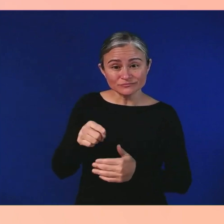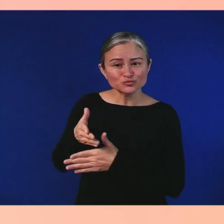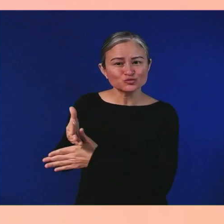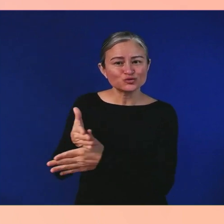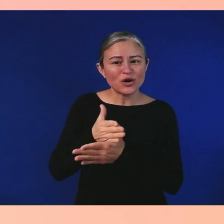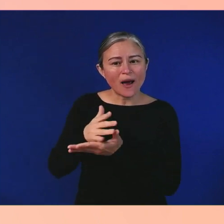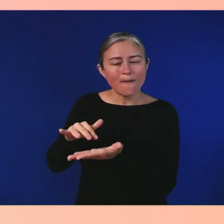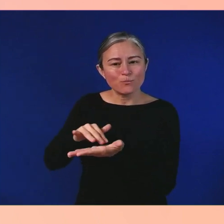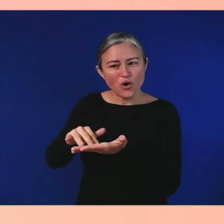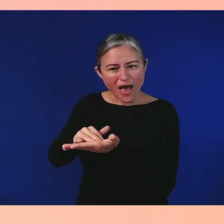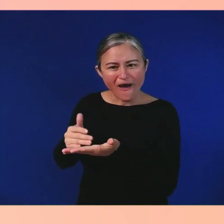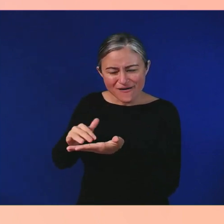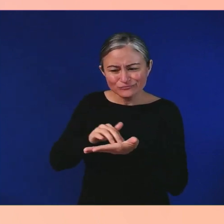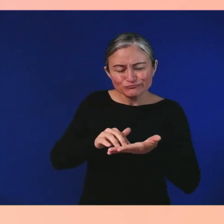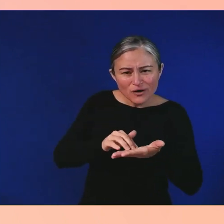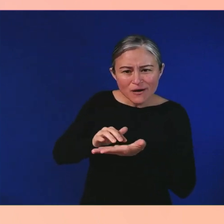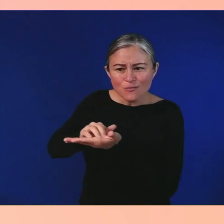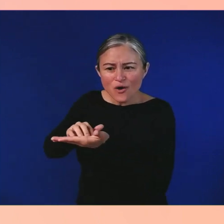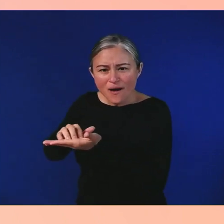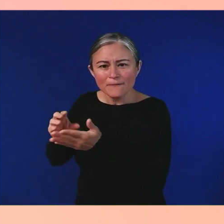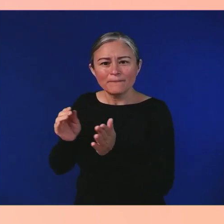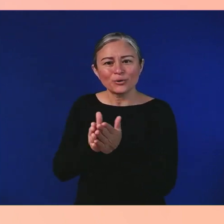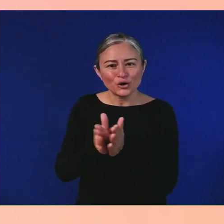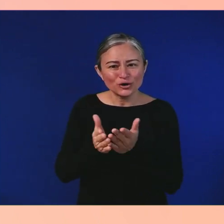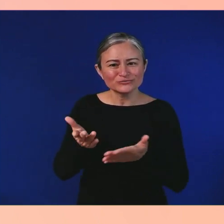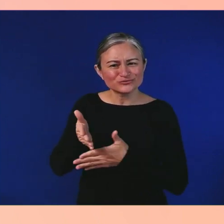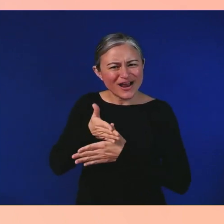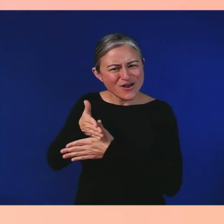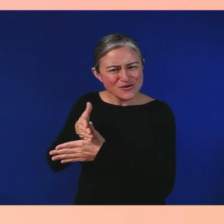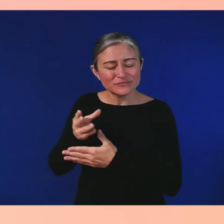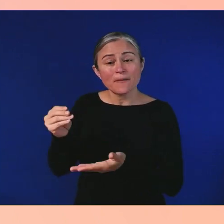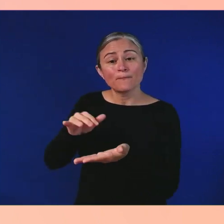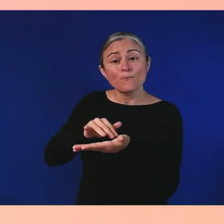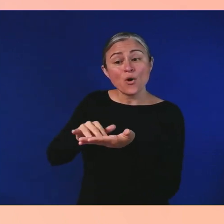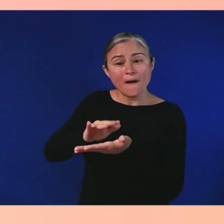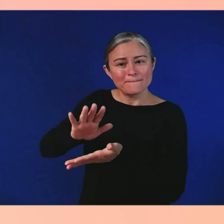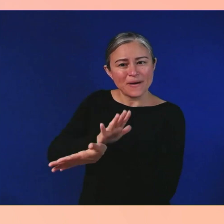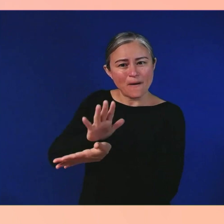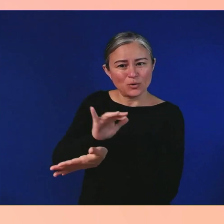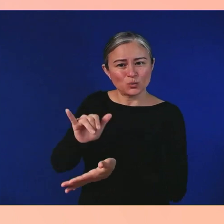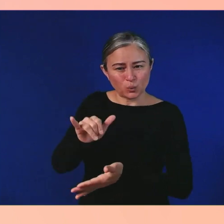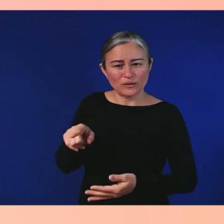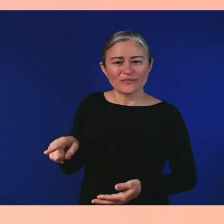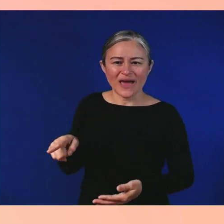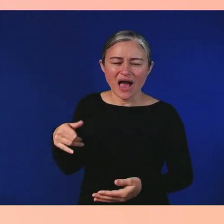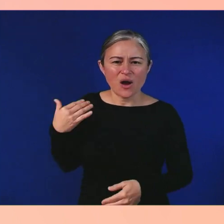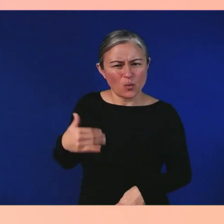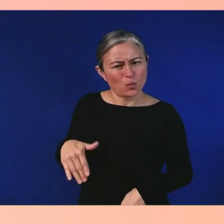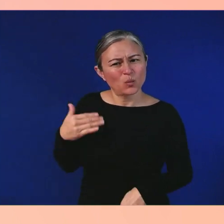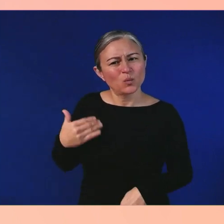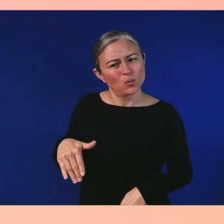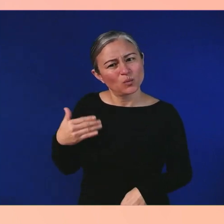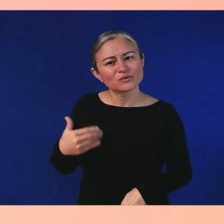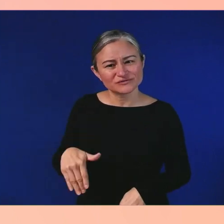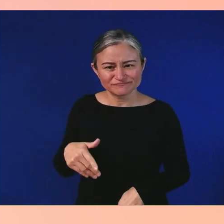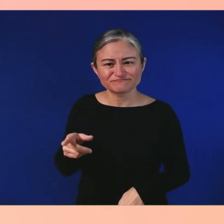realize that as they graduate from high school, they go nowhere simply because they only have braille skills, meaning that they're joining our world